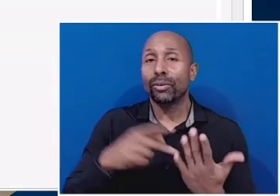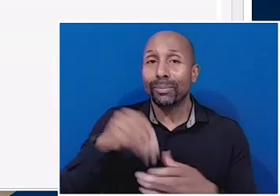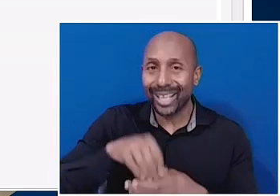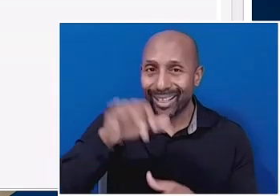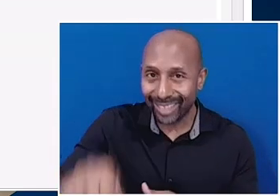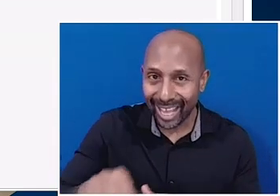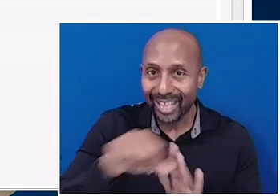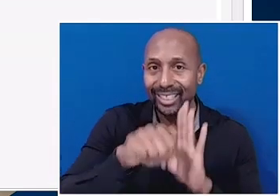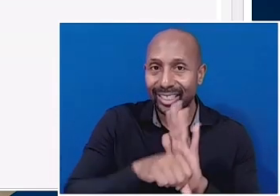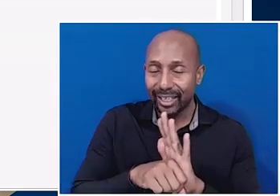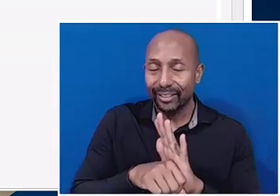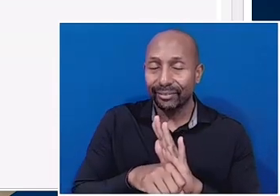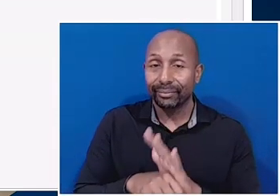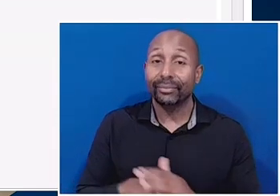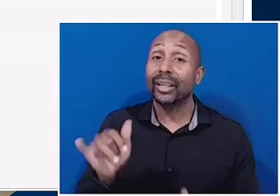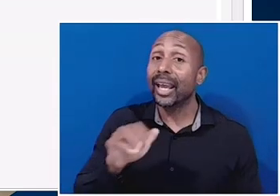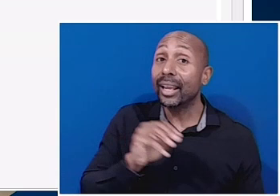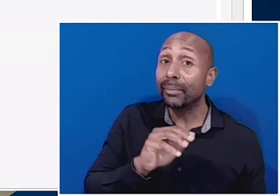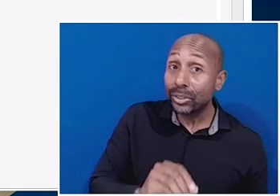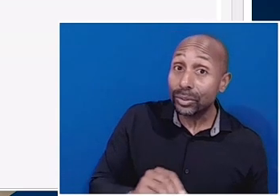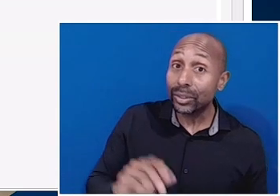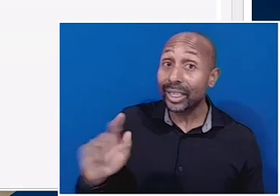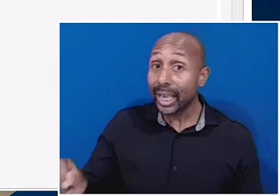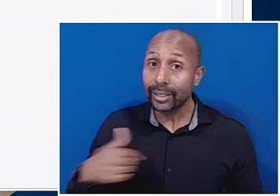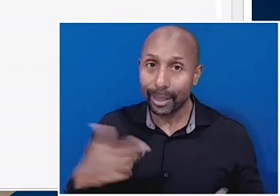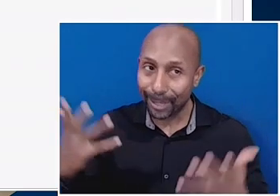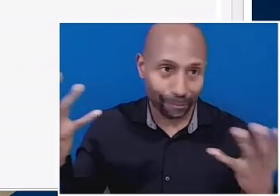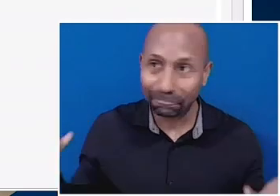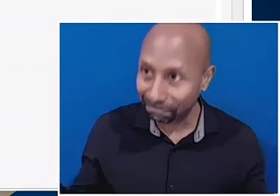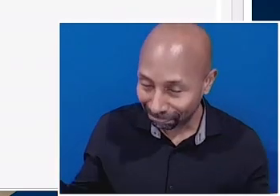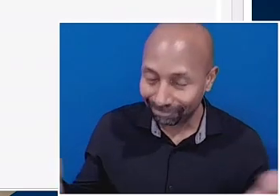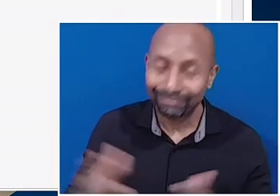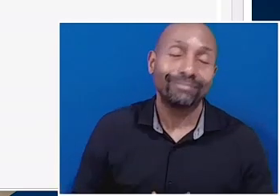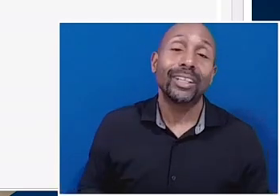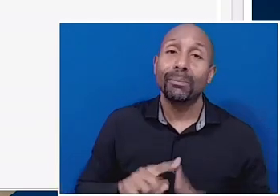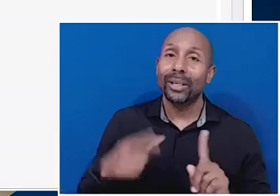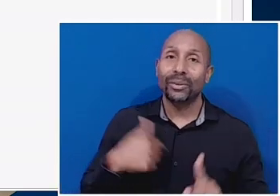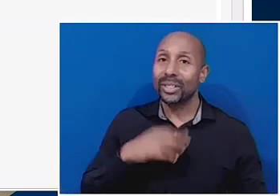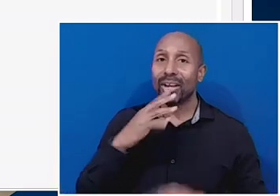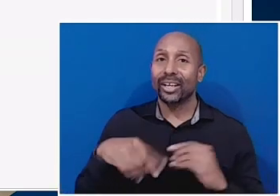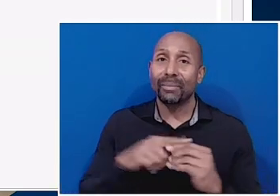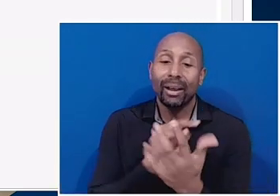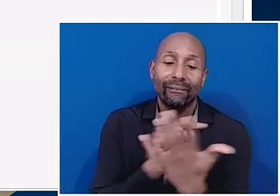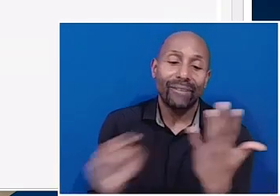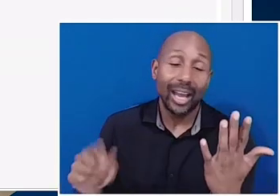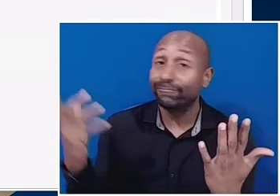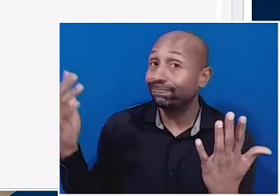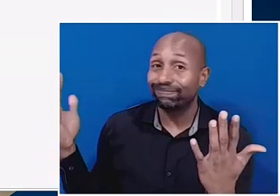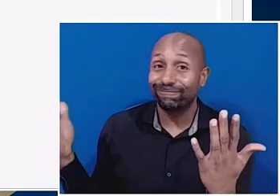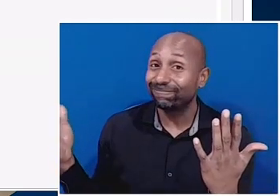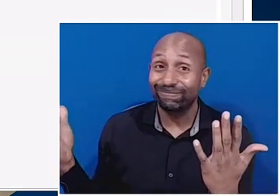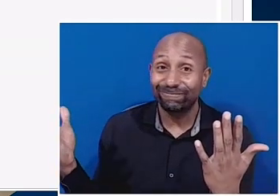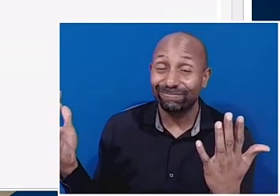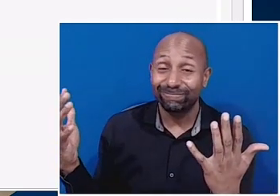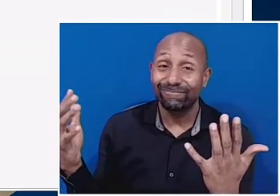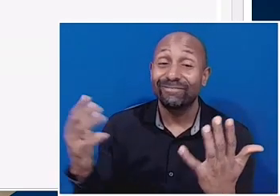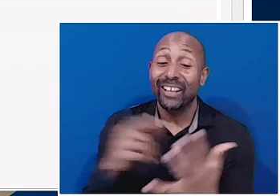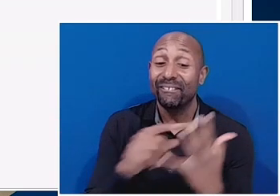talking about Missouri and Kansas, I'm with you. But we're just talking about five regulatory boards left in the US